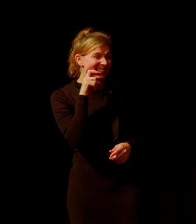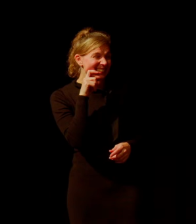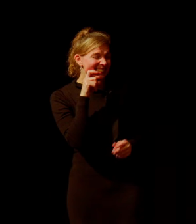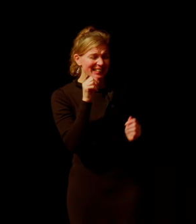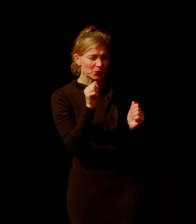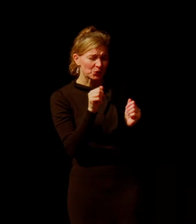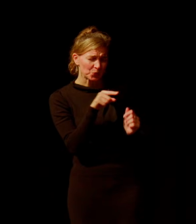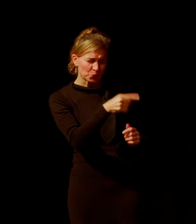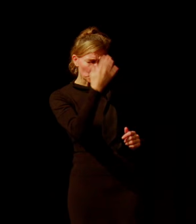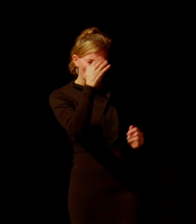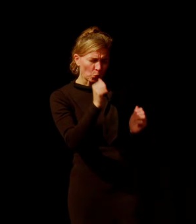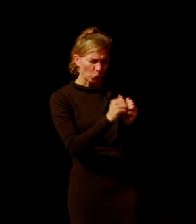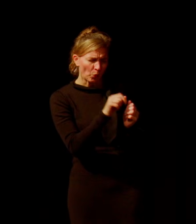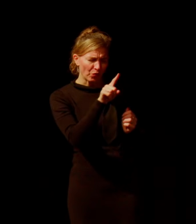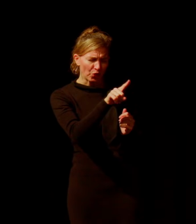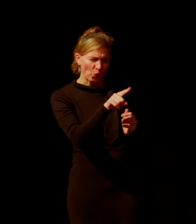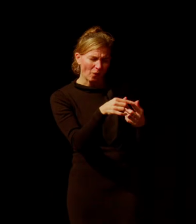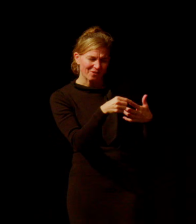“Huh? What thing with my finger?”